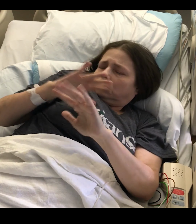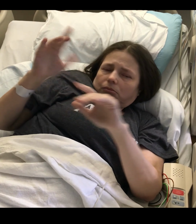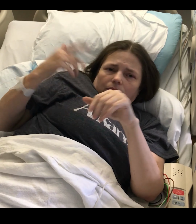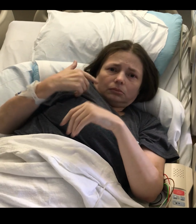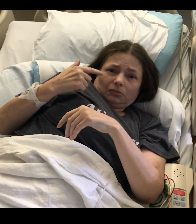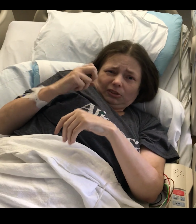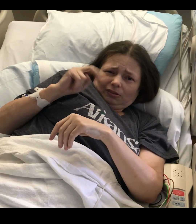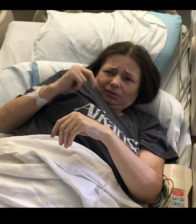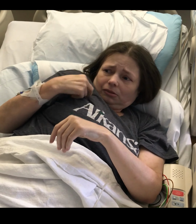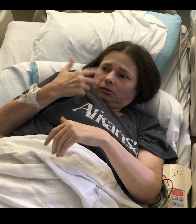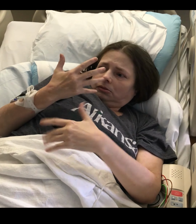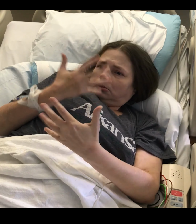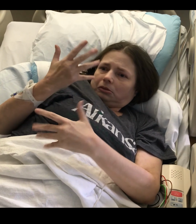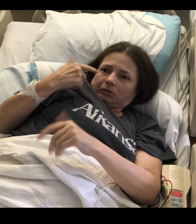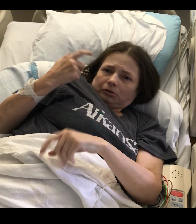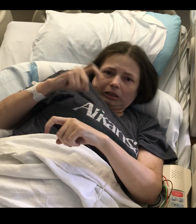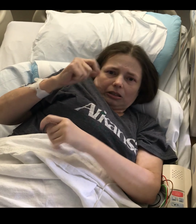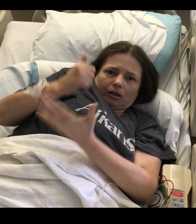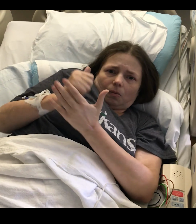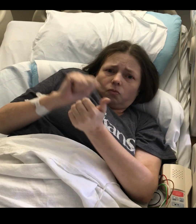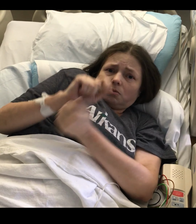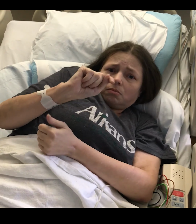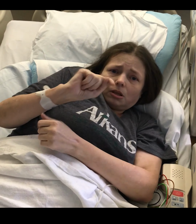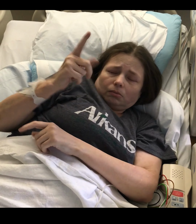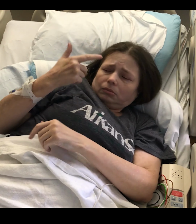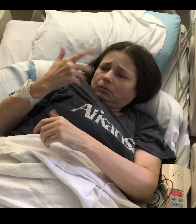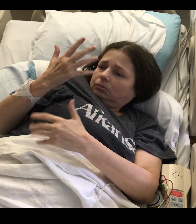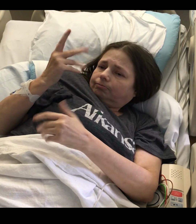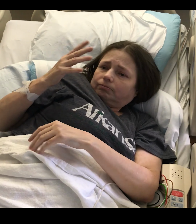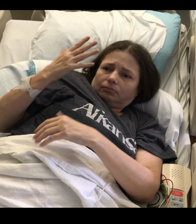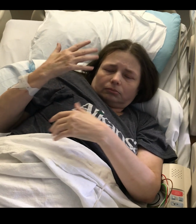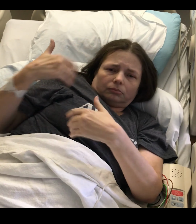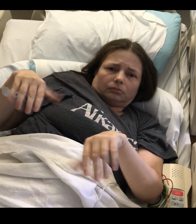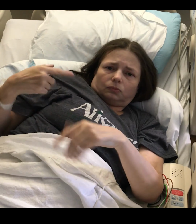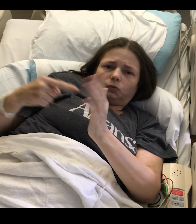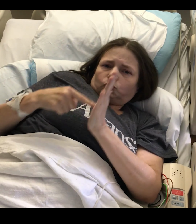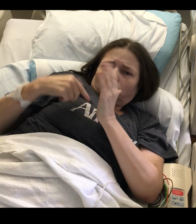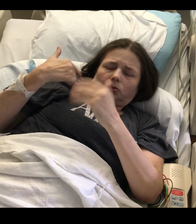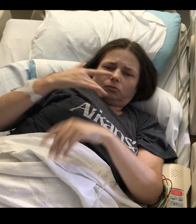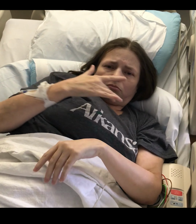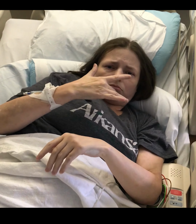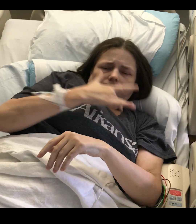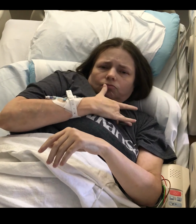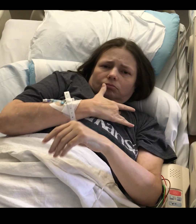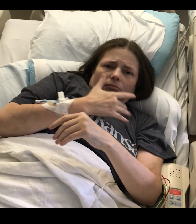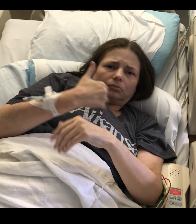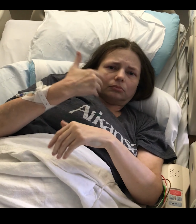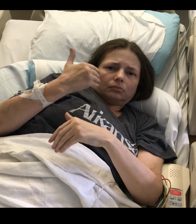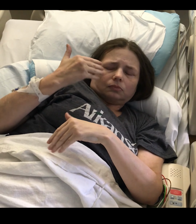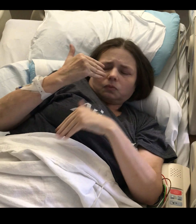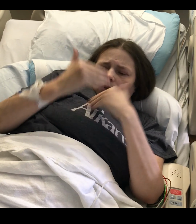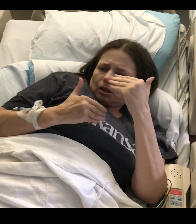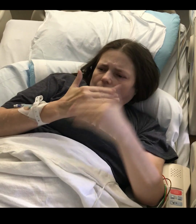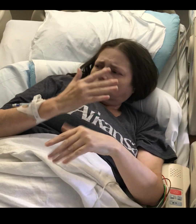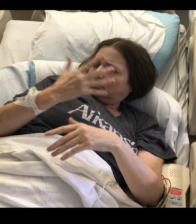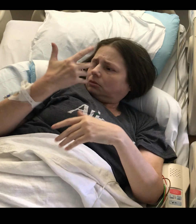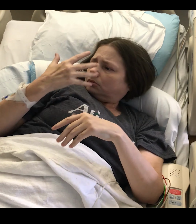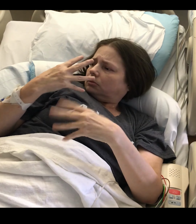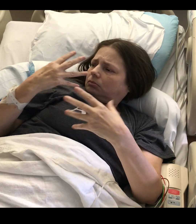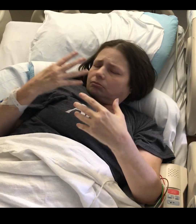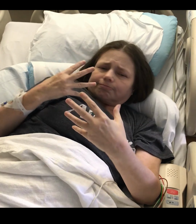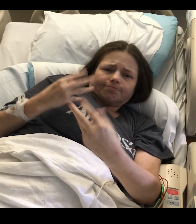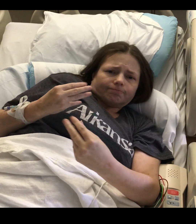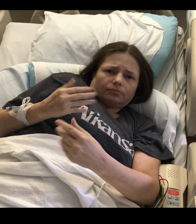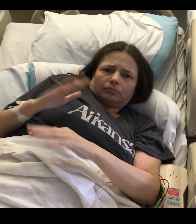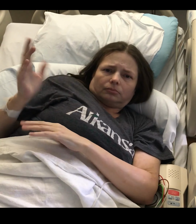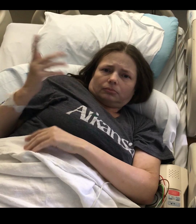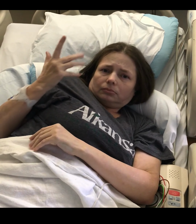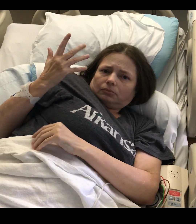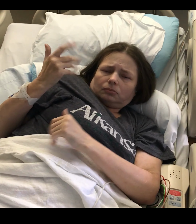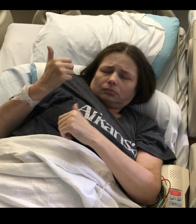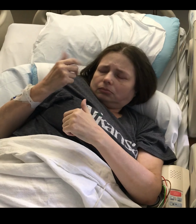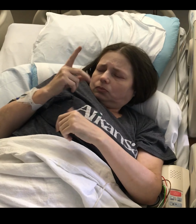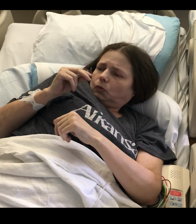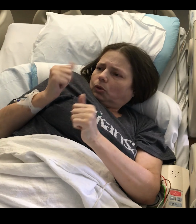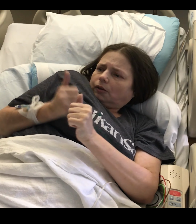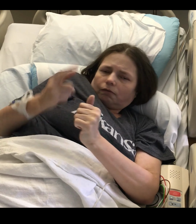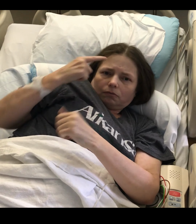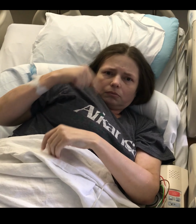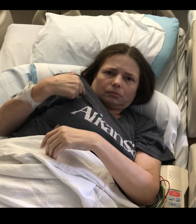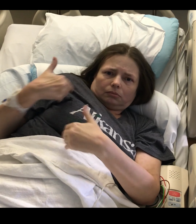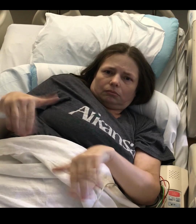were gentle and understood my struggles like when I needed help with going to the bathroom.